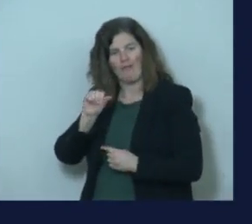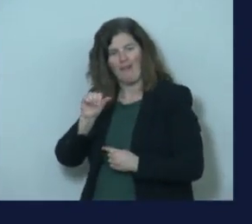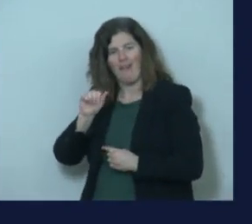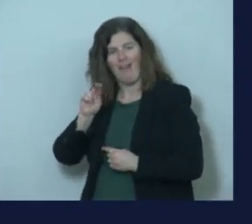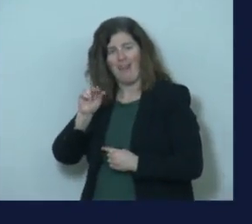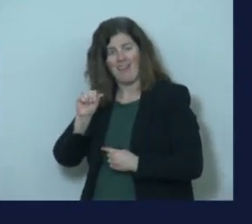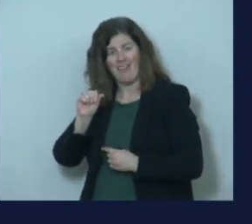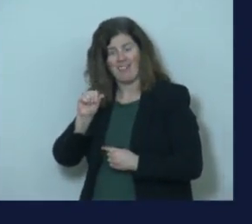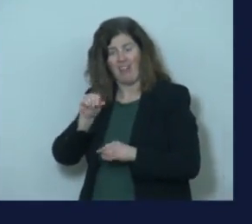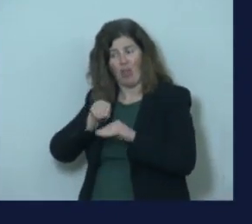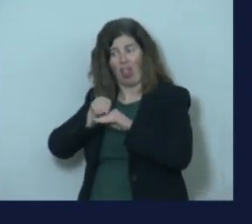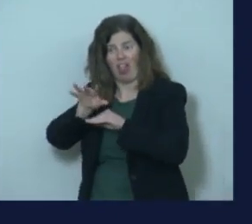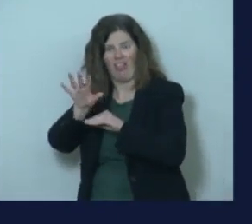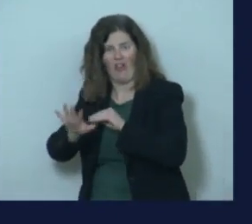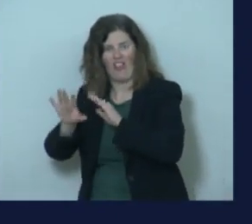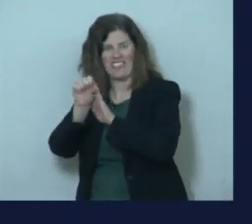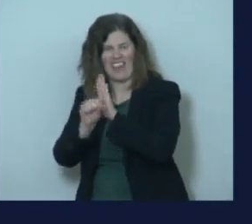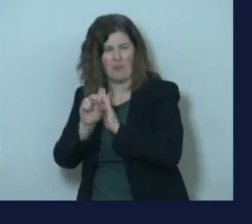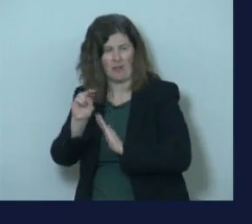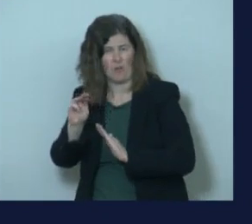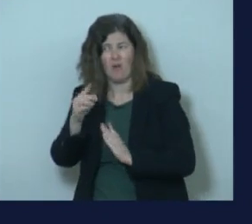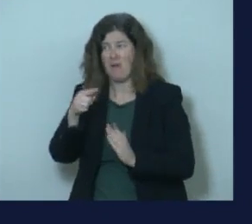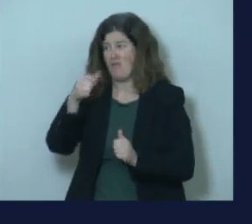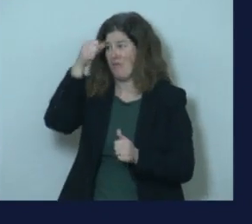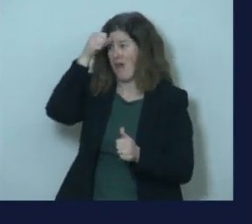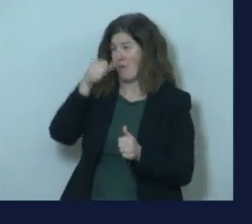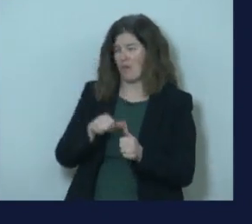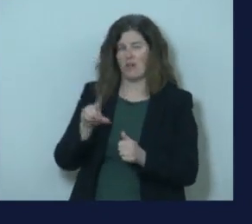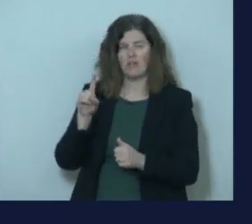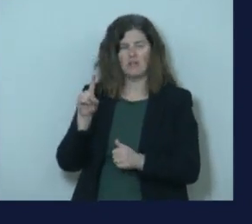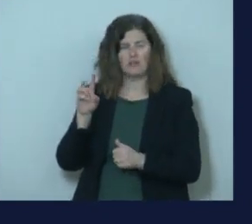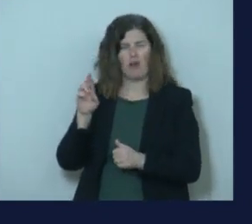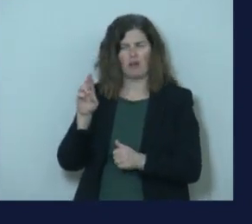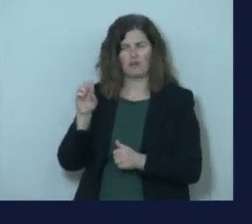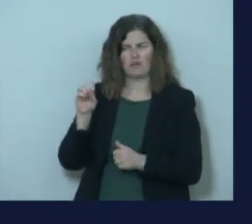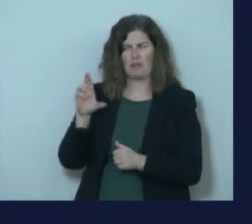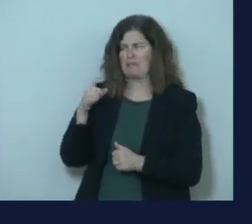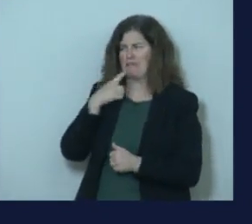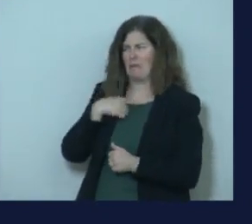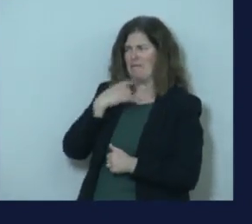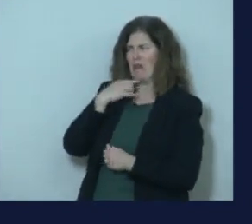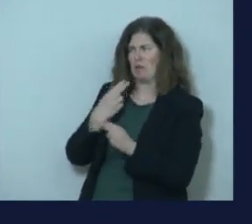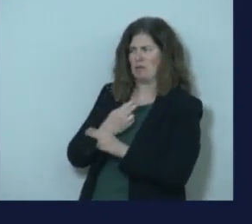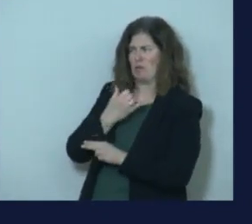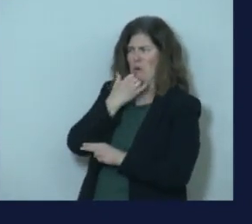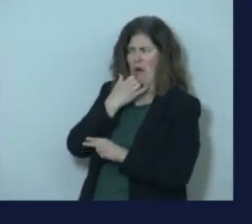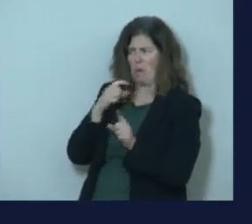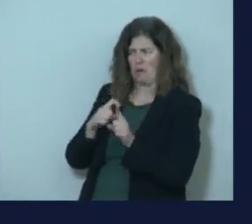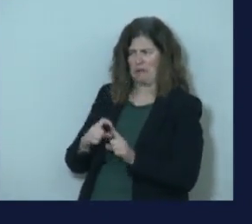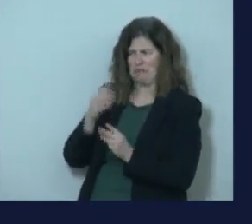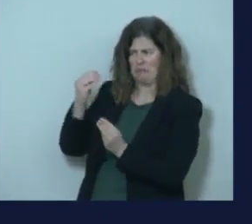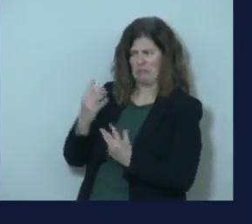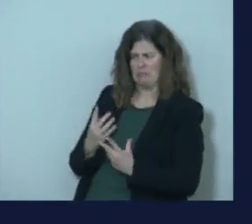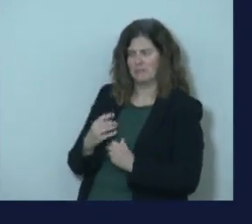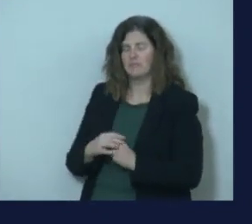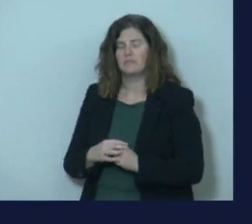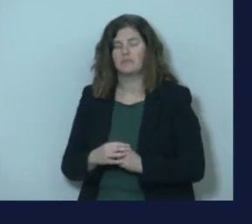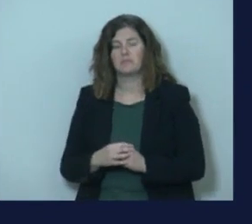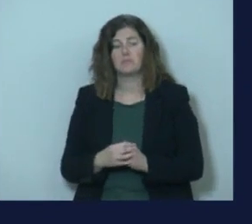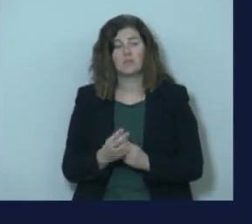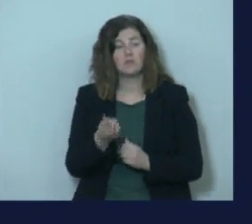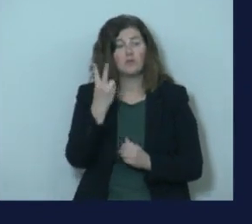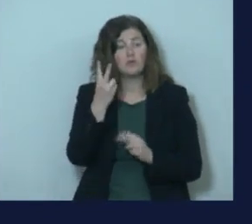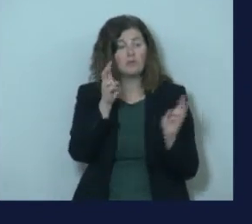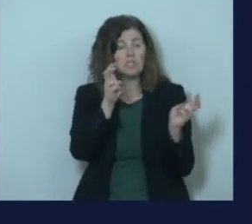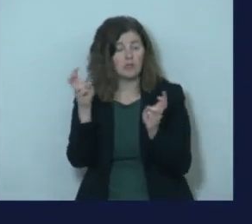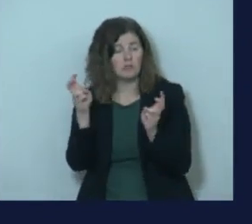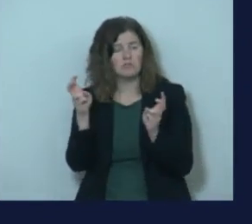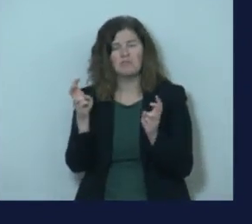THE COVID-19 SPREAD IN EL PASO POSES AN INCREDIBLE RISK TO THE COUNTY AND THE ENTIRE STATE OF NEW MEXICO.